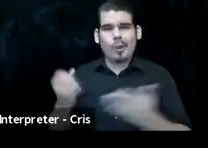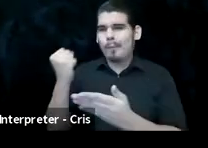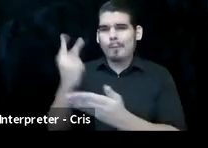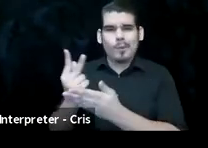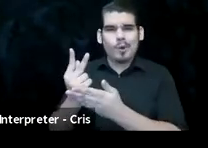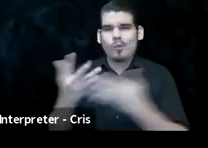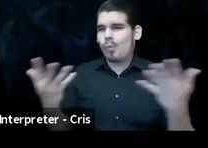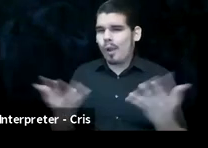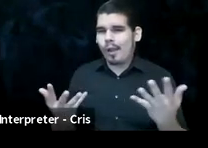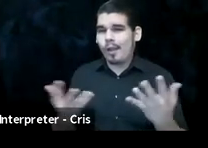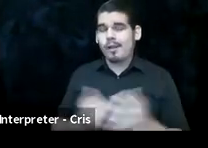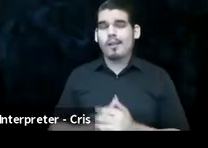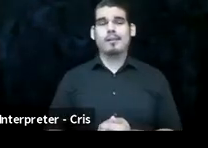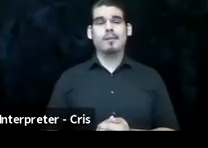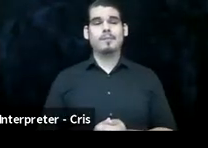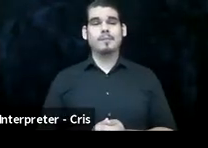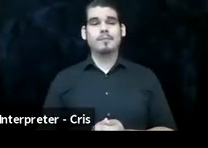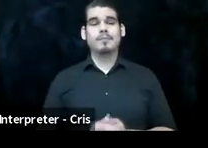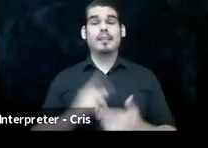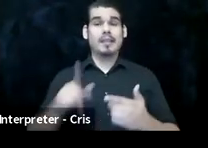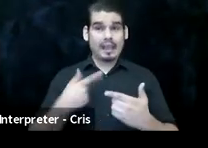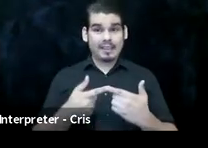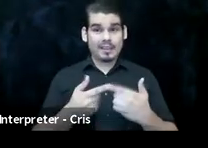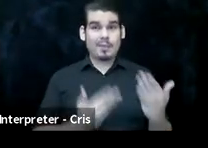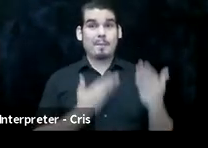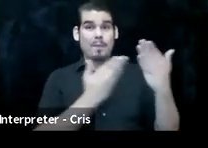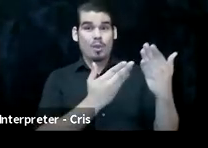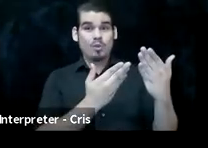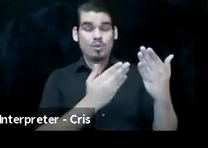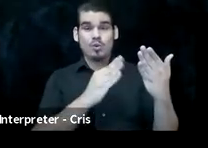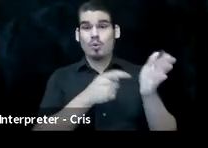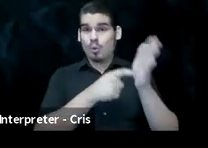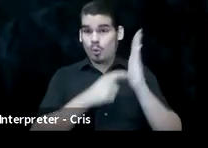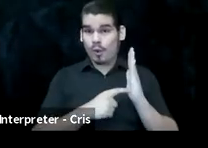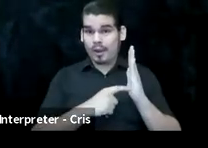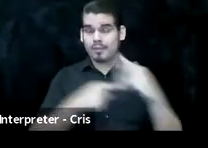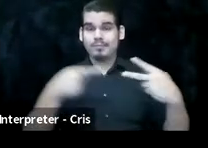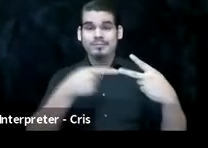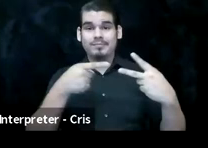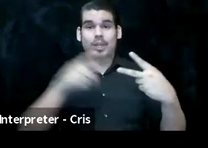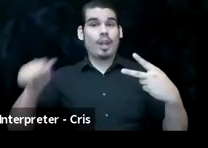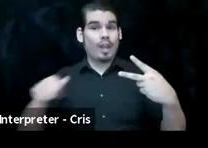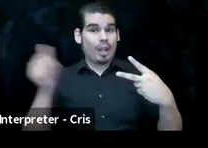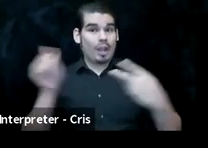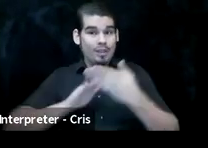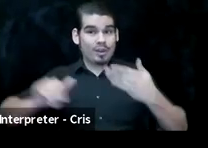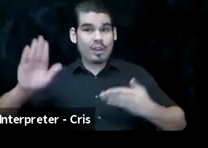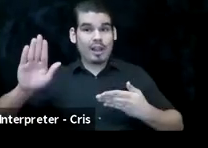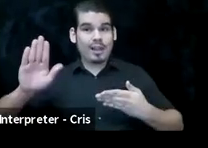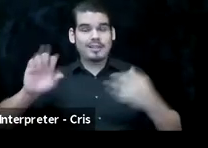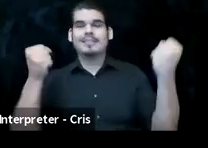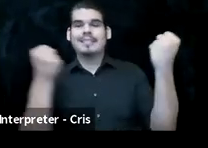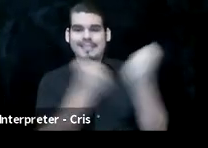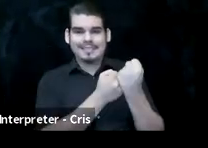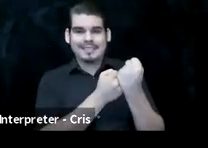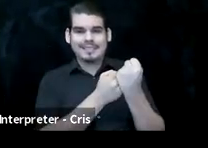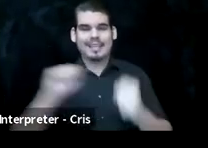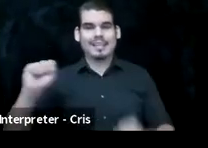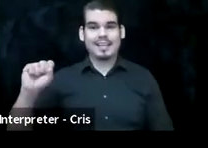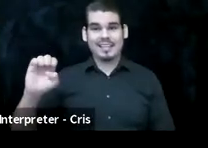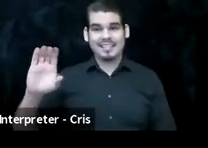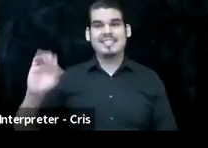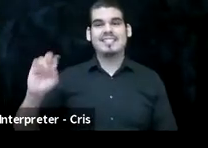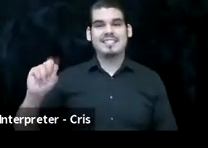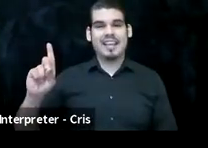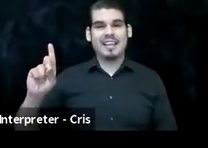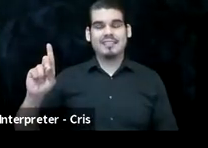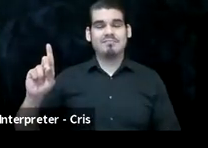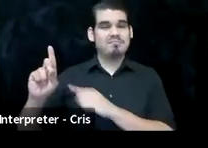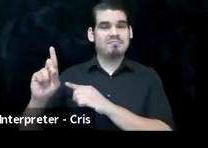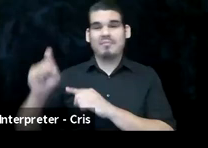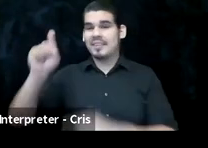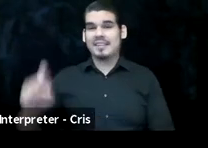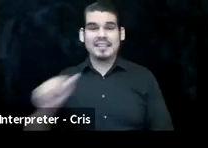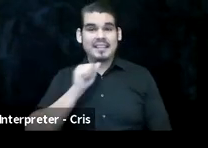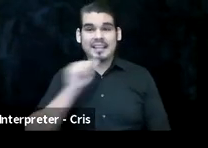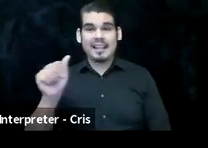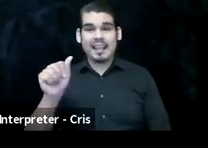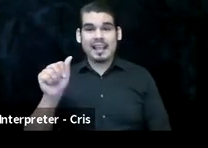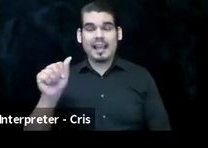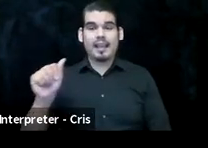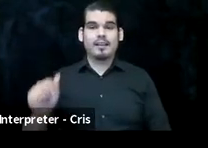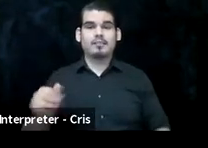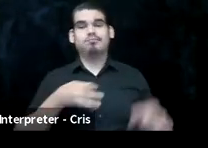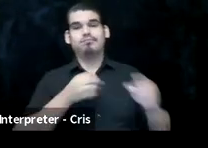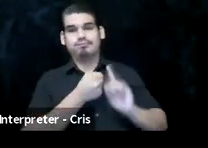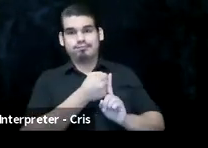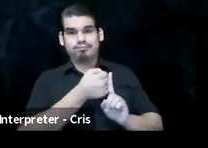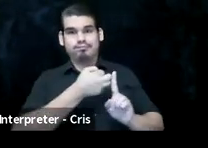Gerardo Chavez, RAD IX: And then obviously the motionless be then seconded by another college, who can simply state second did you do not need to be recognized, to make a second, are you can just put in the setting in, you will have to include your name.